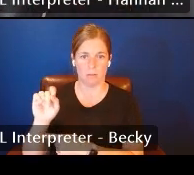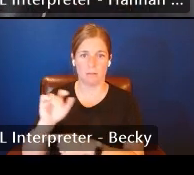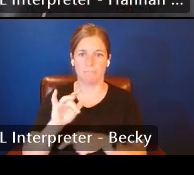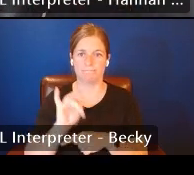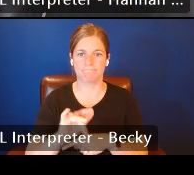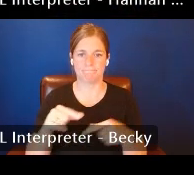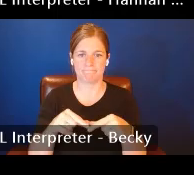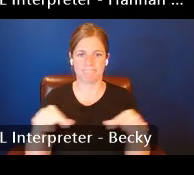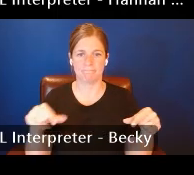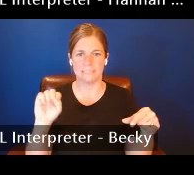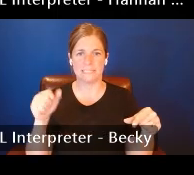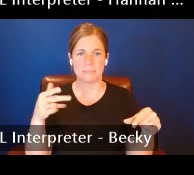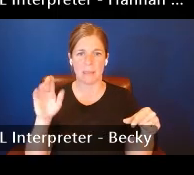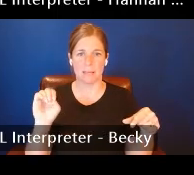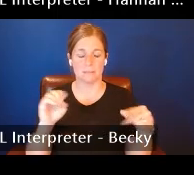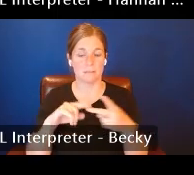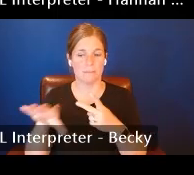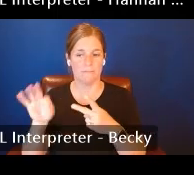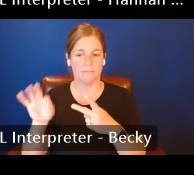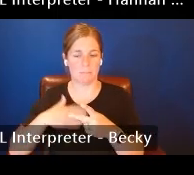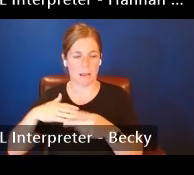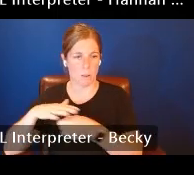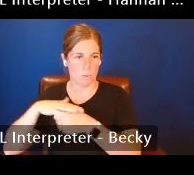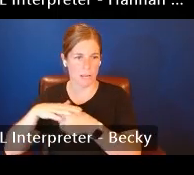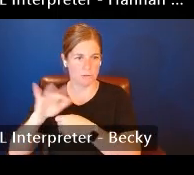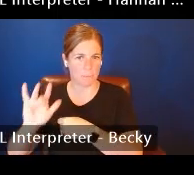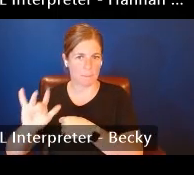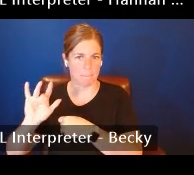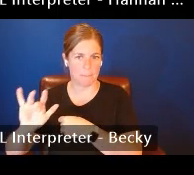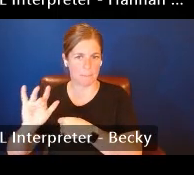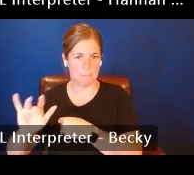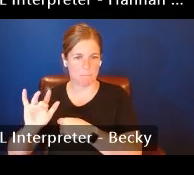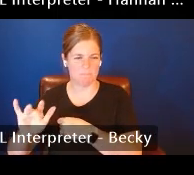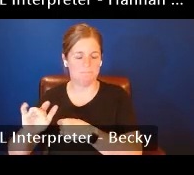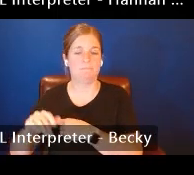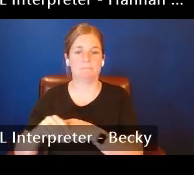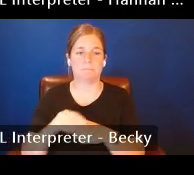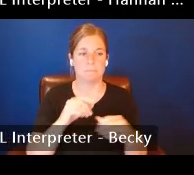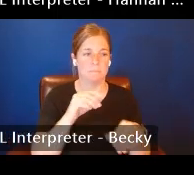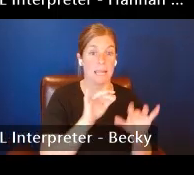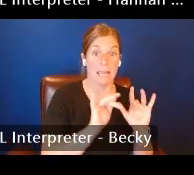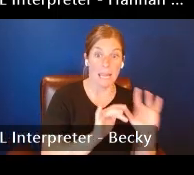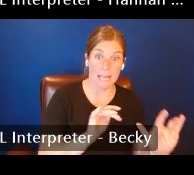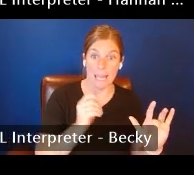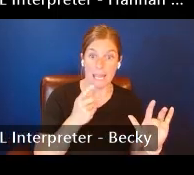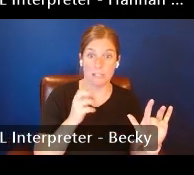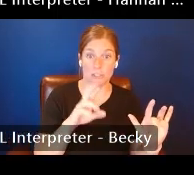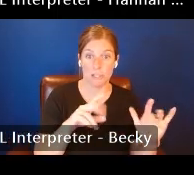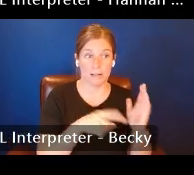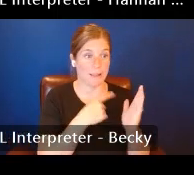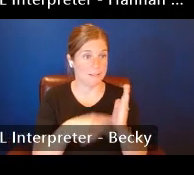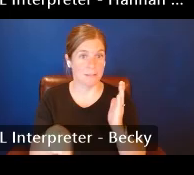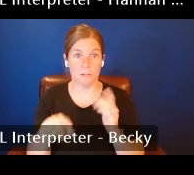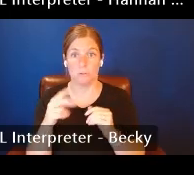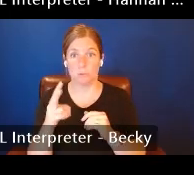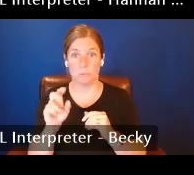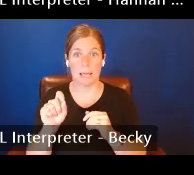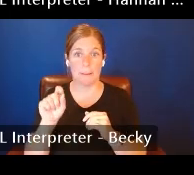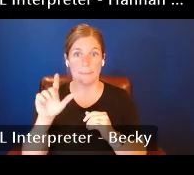Find my location button. Enter. Cancel. pca-gis02.pca.state.mn.us wants